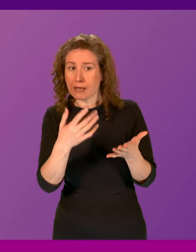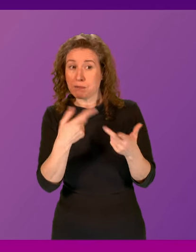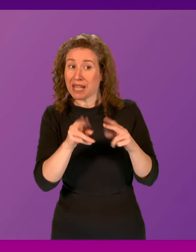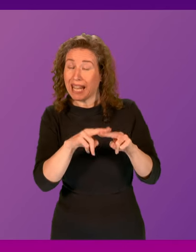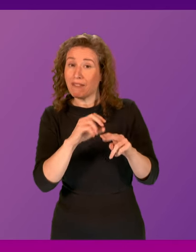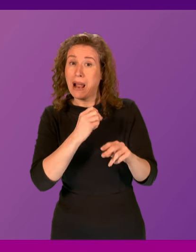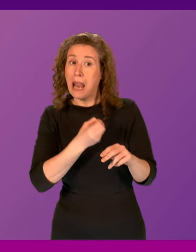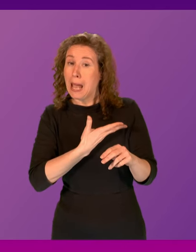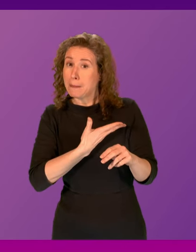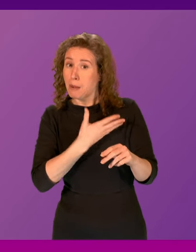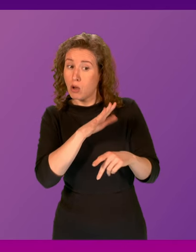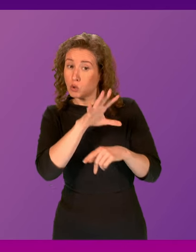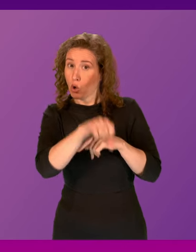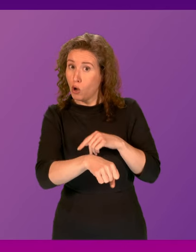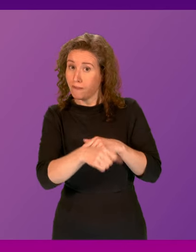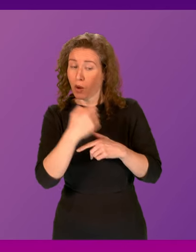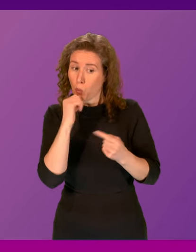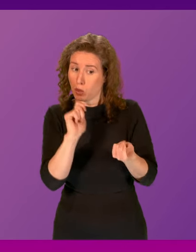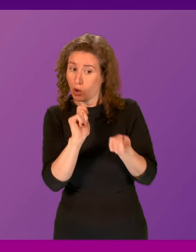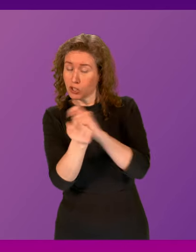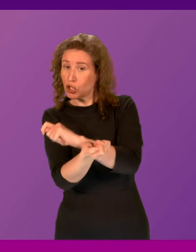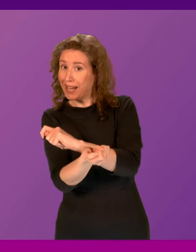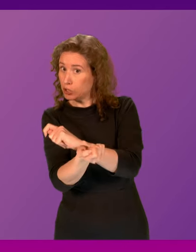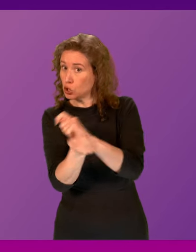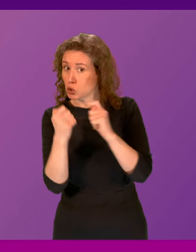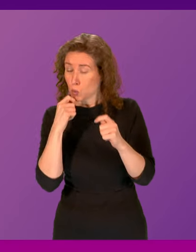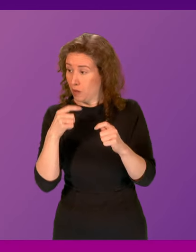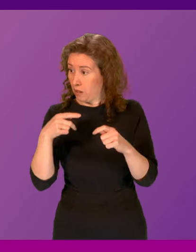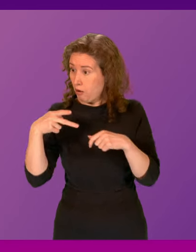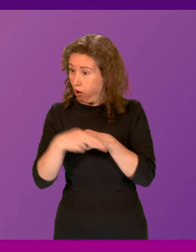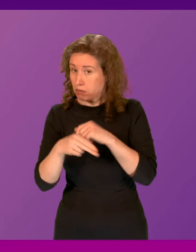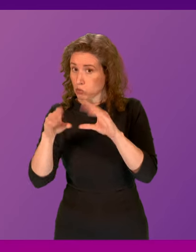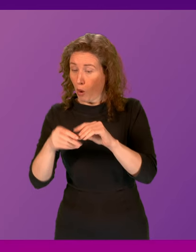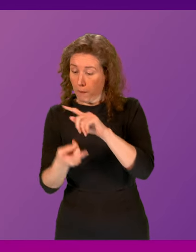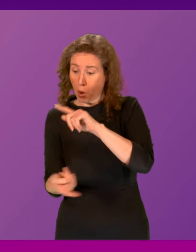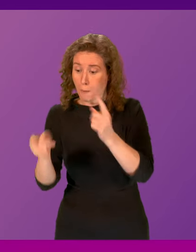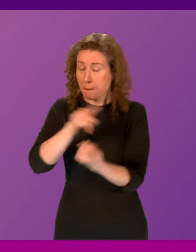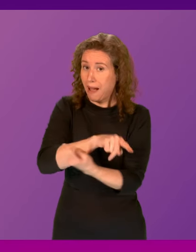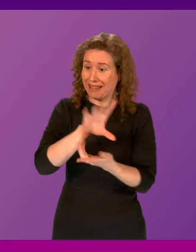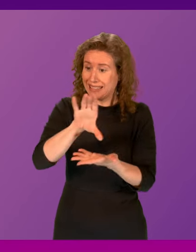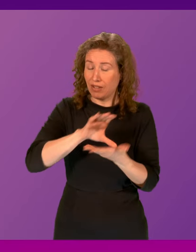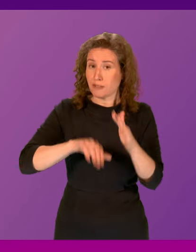it would immediately reverse those Conservative cuts, because they impede our ability to invest